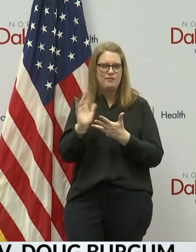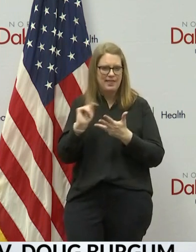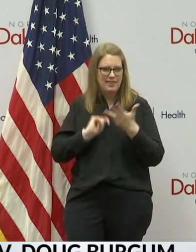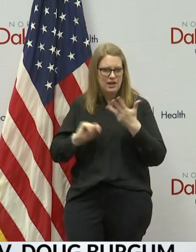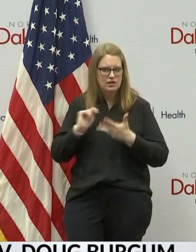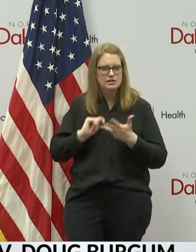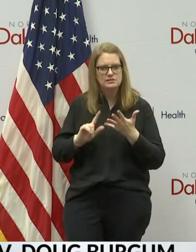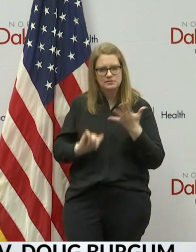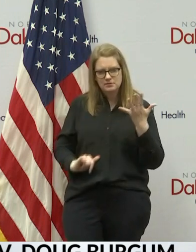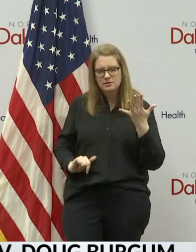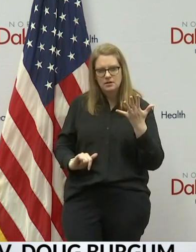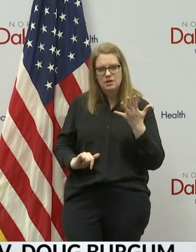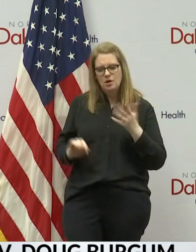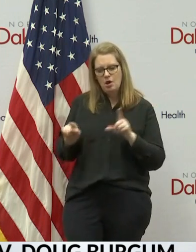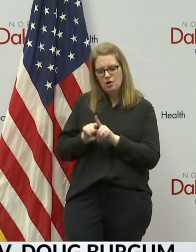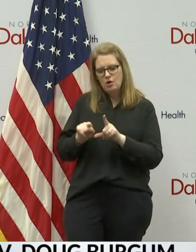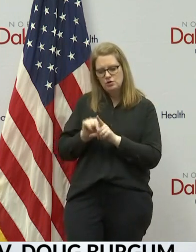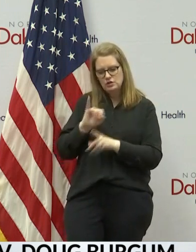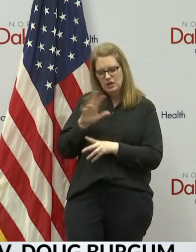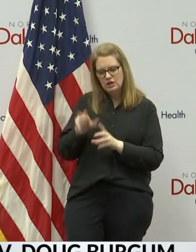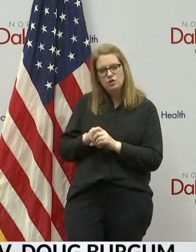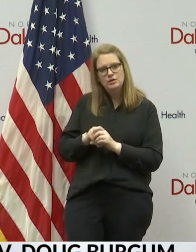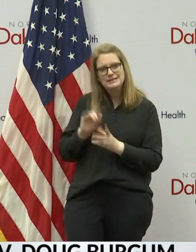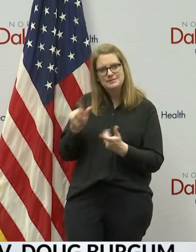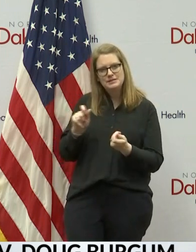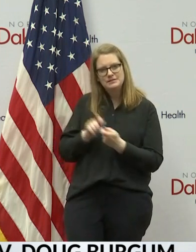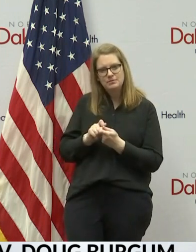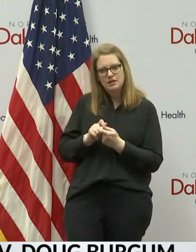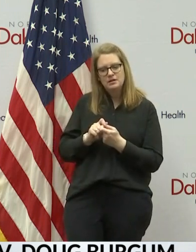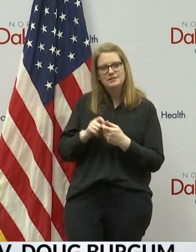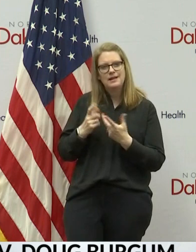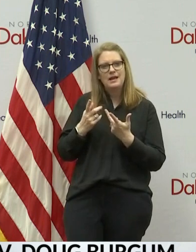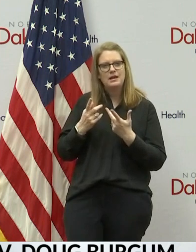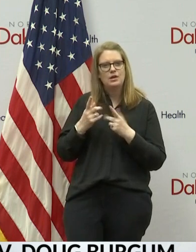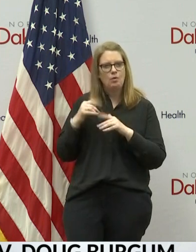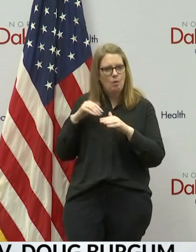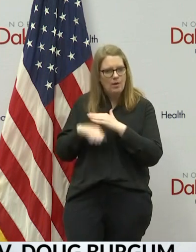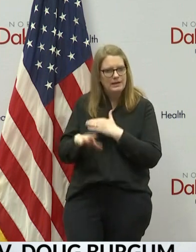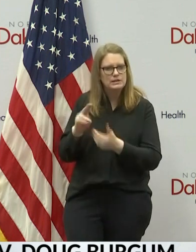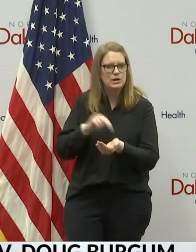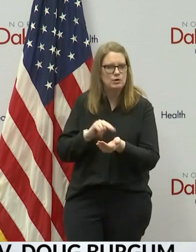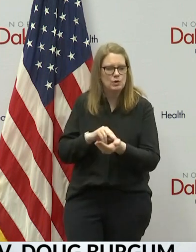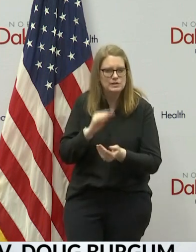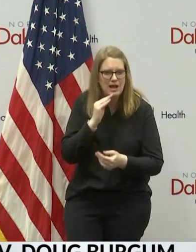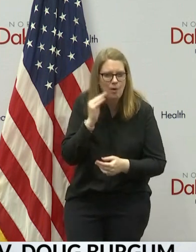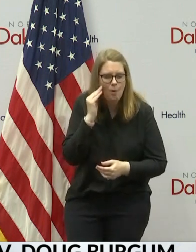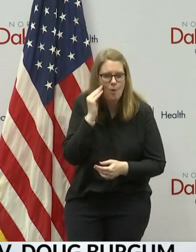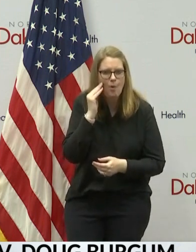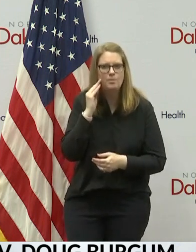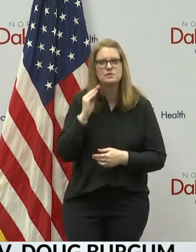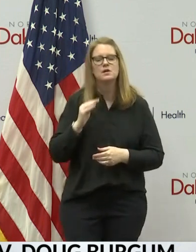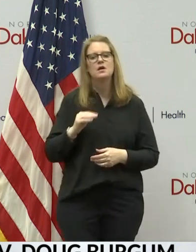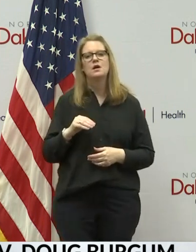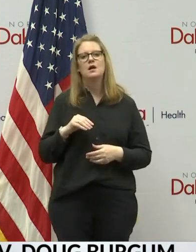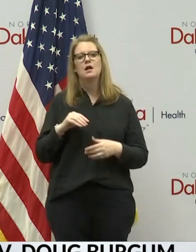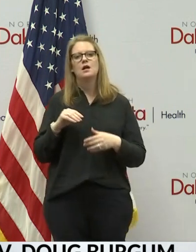ORDER 202006 THAT CONTAINED IN ENTIRETY THE BUSINESS CLOSURES, BARS AND RESTAURANTS, GYMS, THEATRES, ET CETERA AND INCLUDED